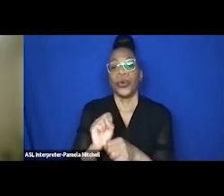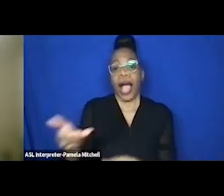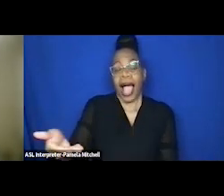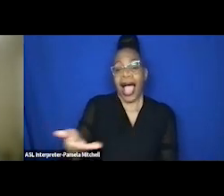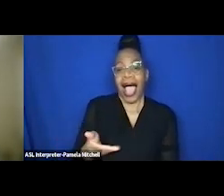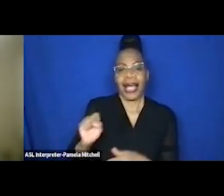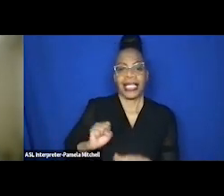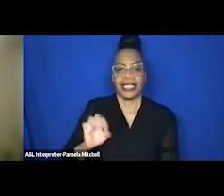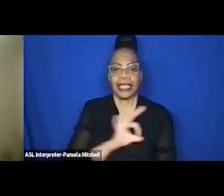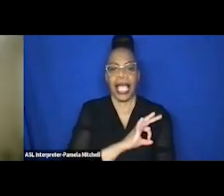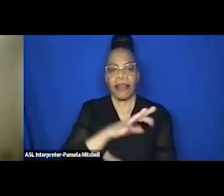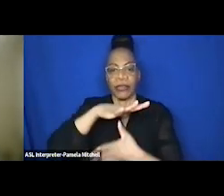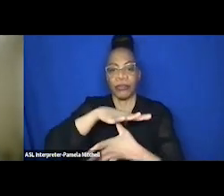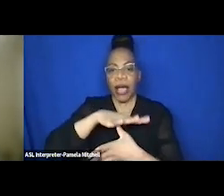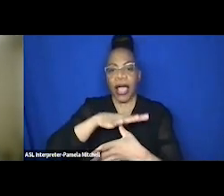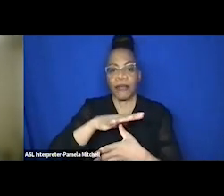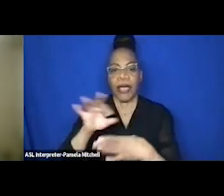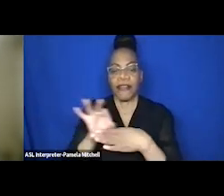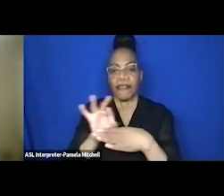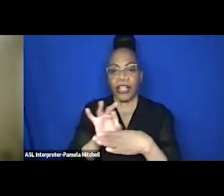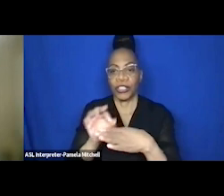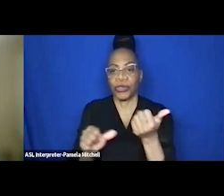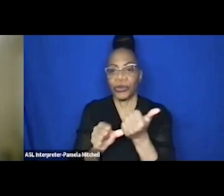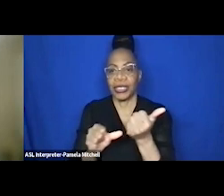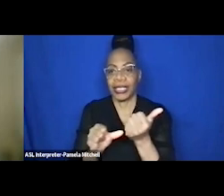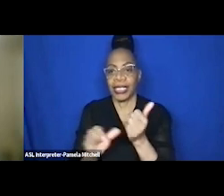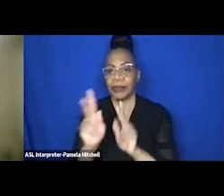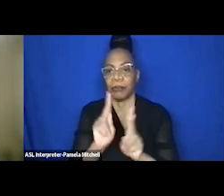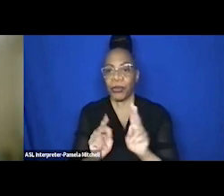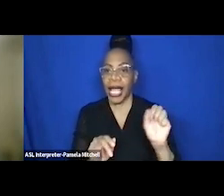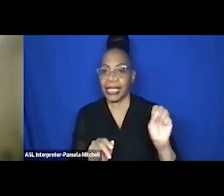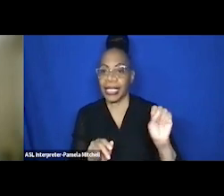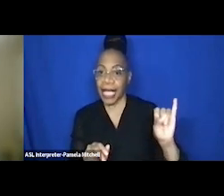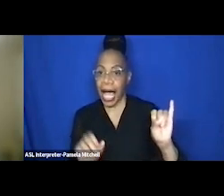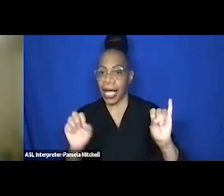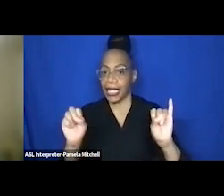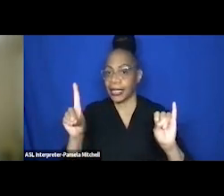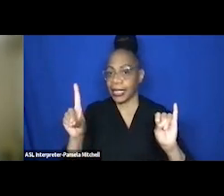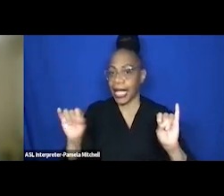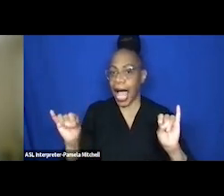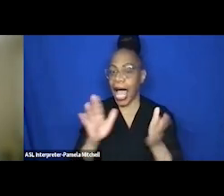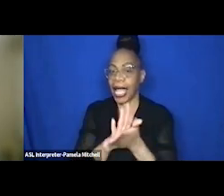to assist individuals with their SSI and SSDI applications through the SOAR process.